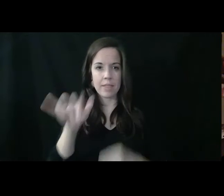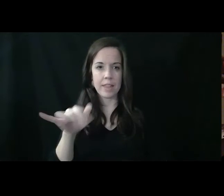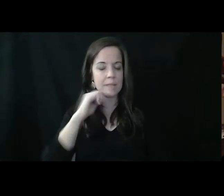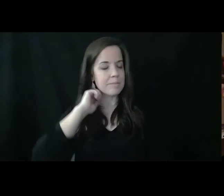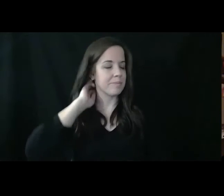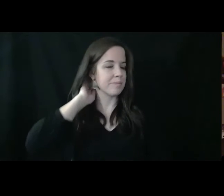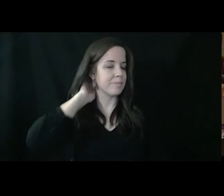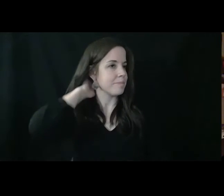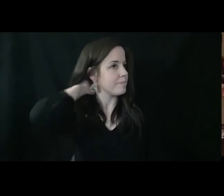Road Construction